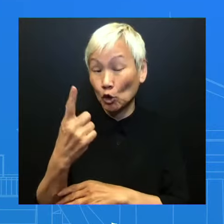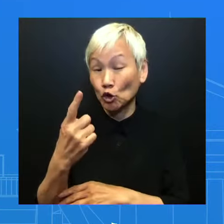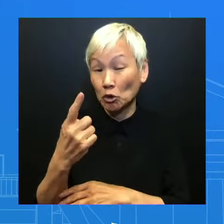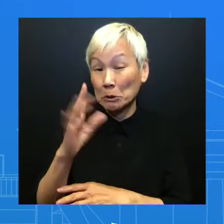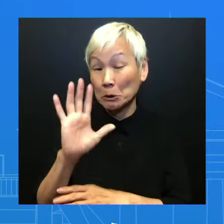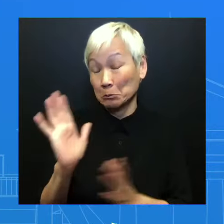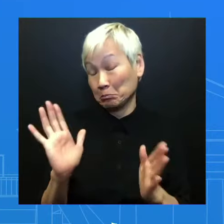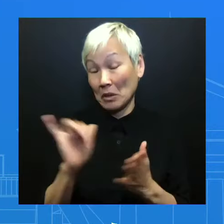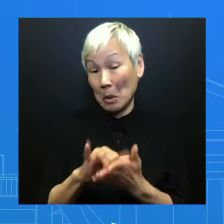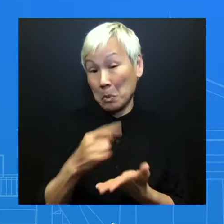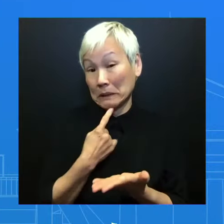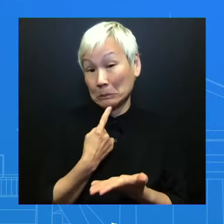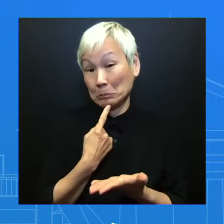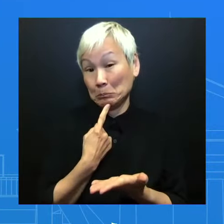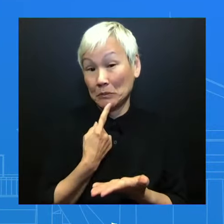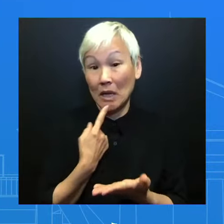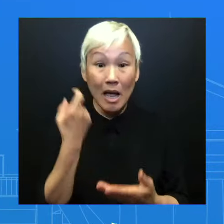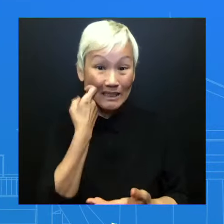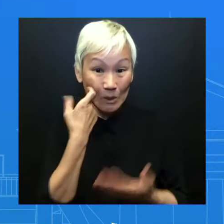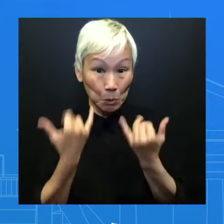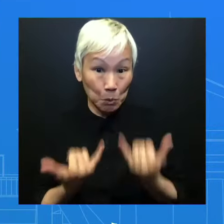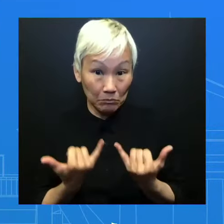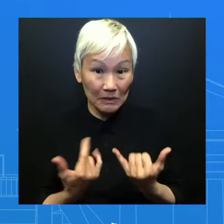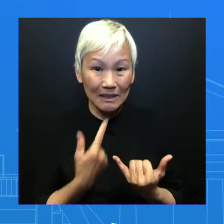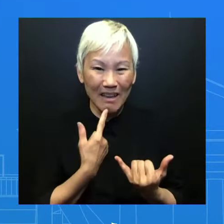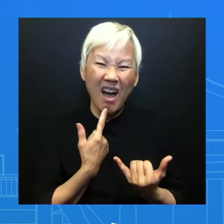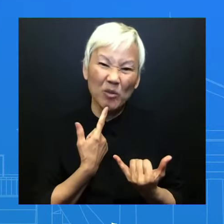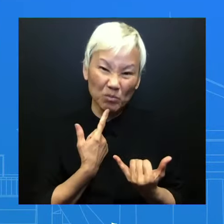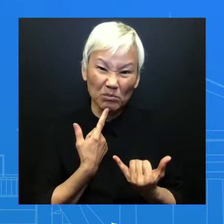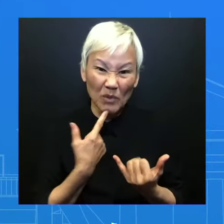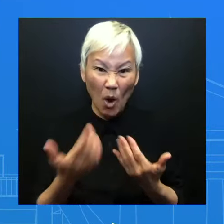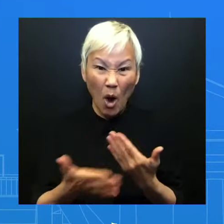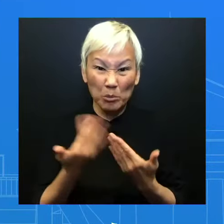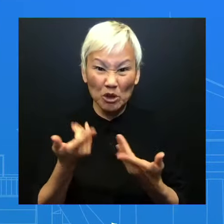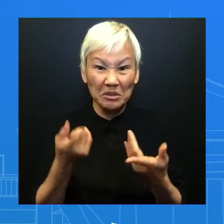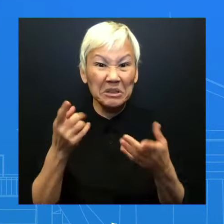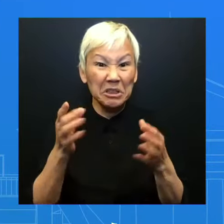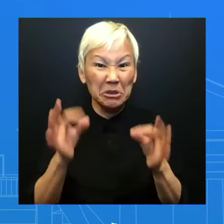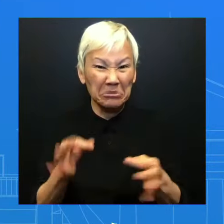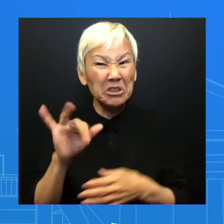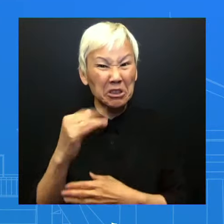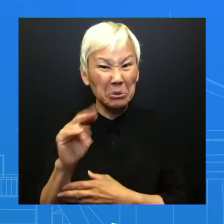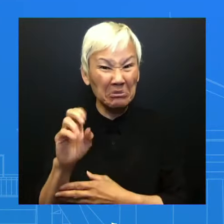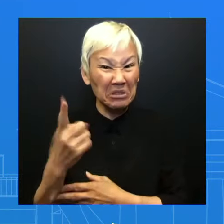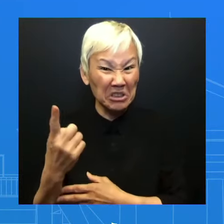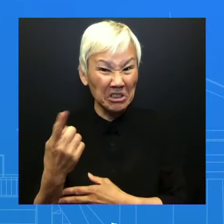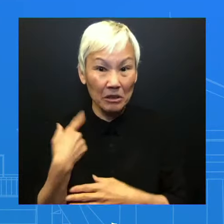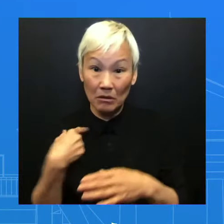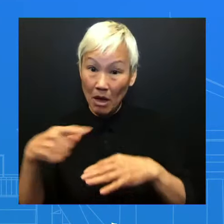it would almost certainly be June 1st. I could just only forward -- refer you to what she has said previously --